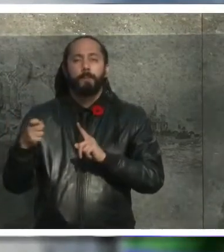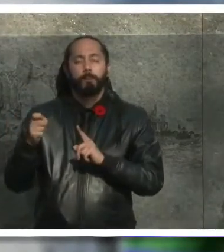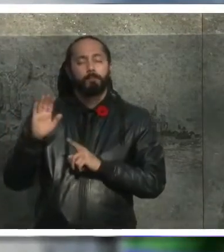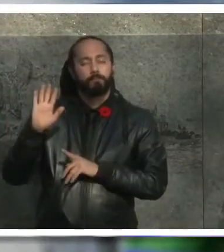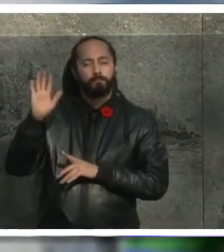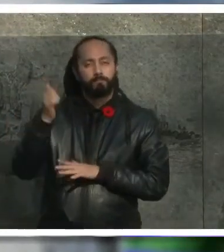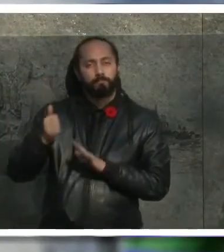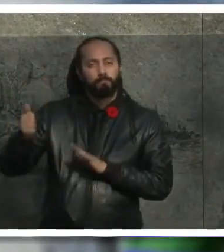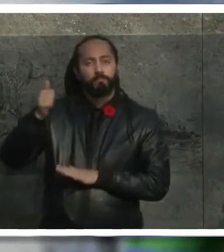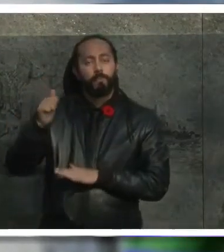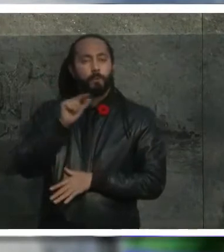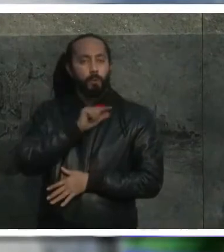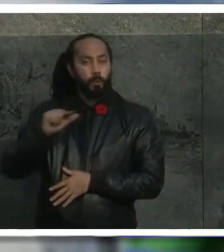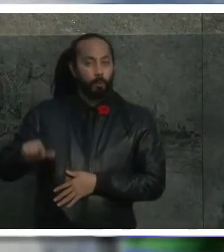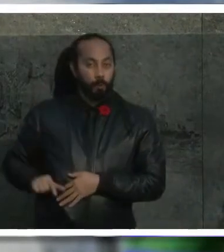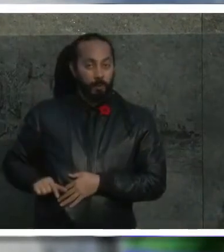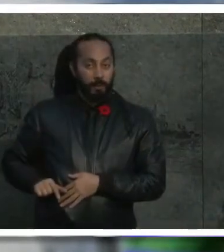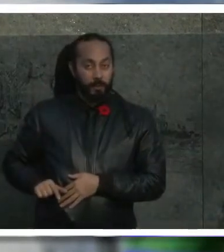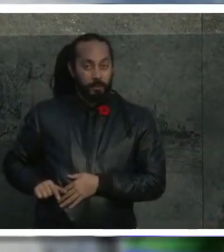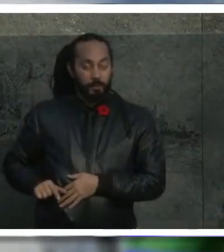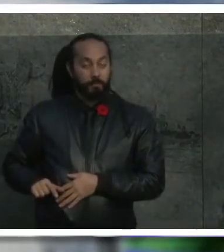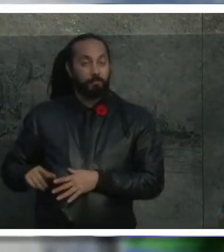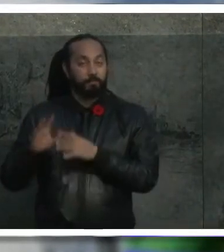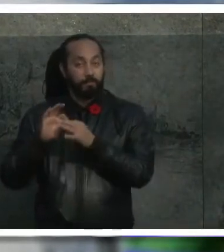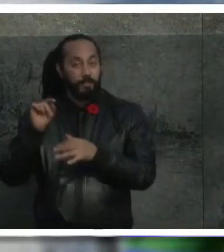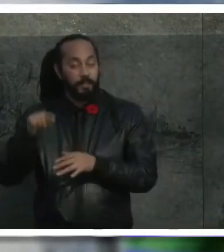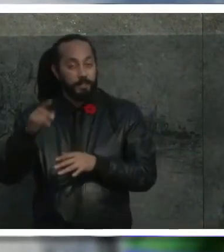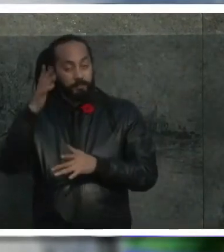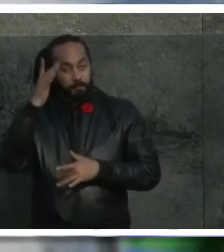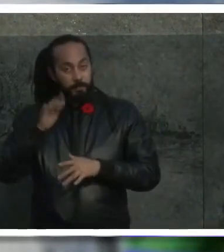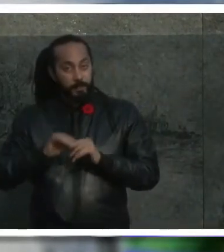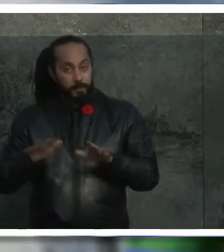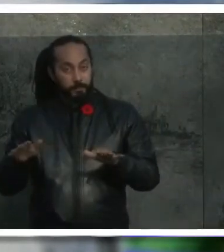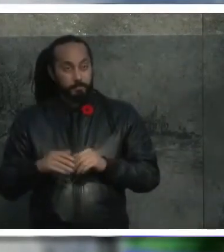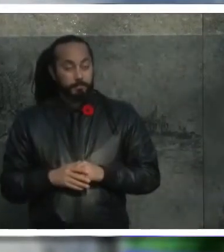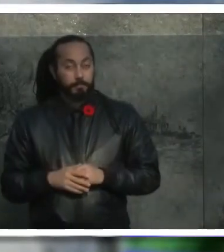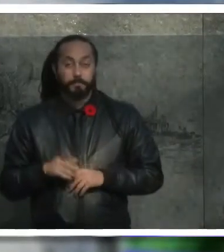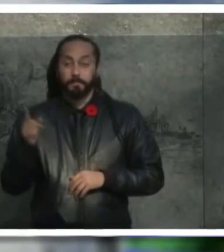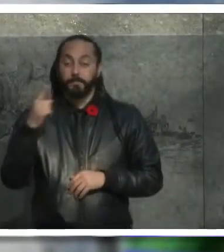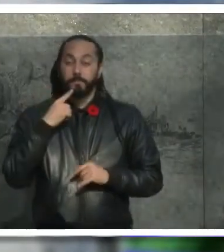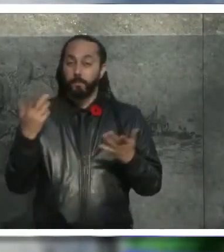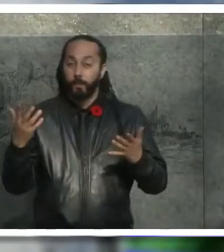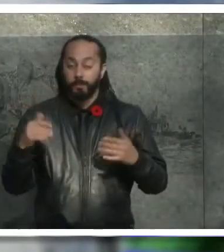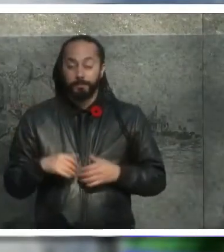by the words from her Majesty the Queen to Canadians in the context of this pandemic.